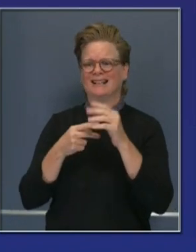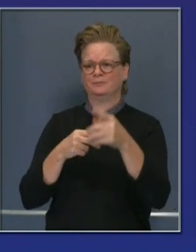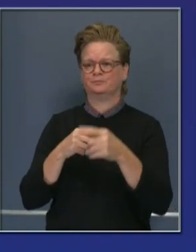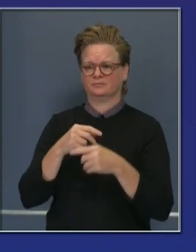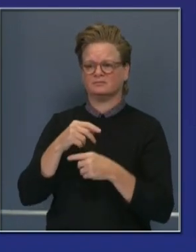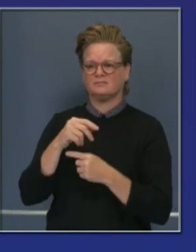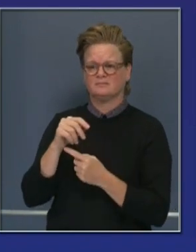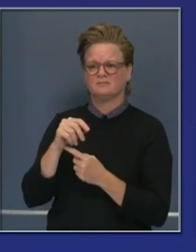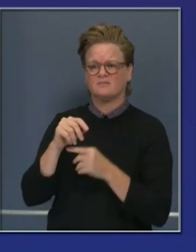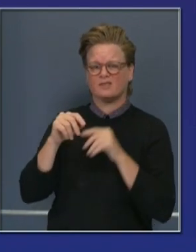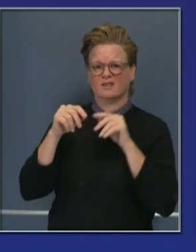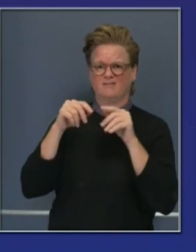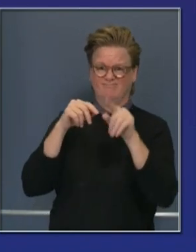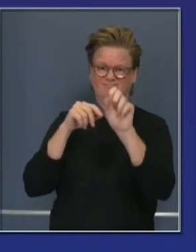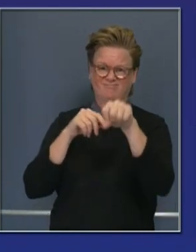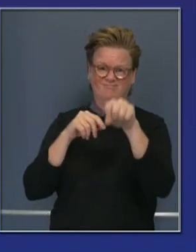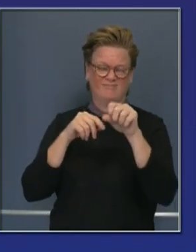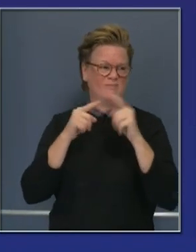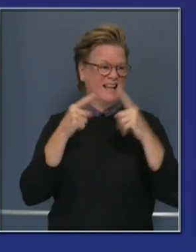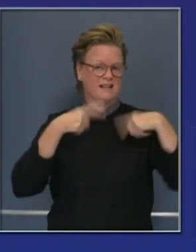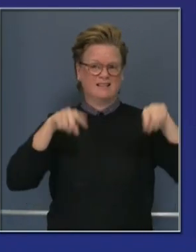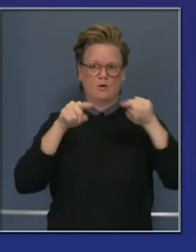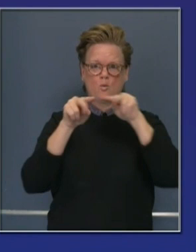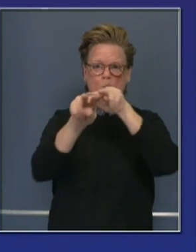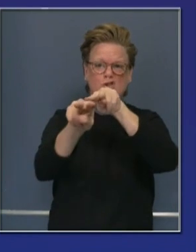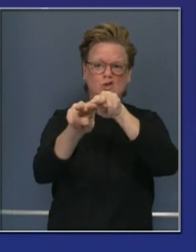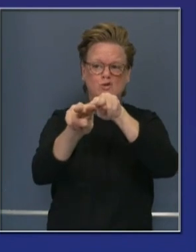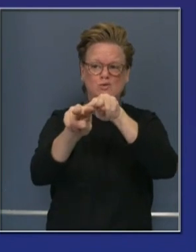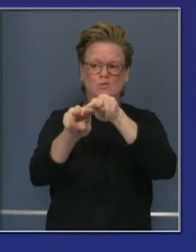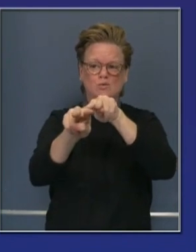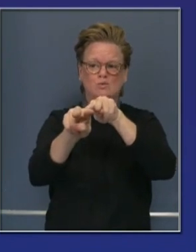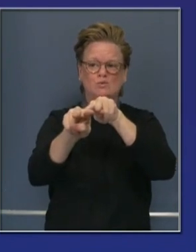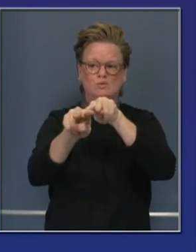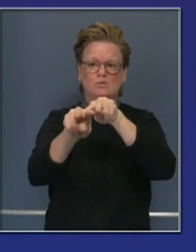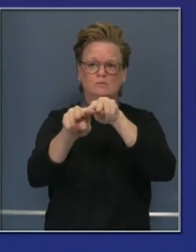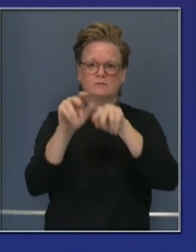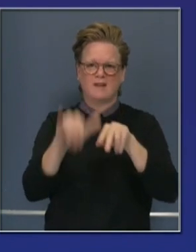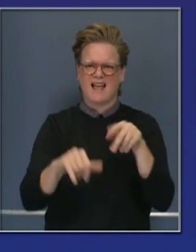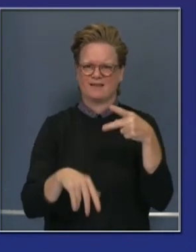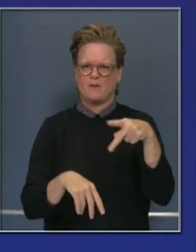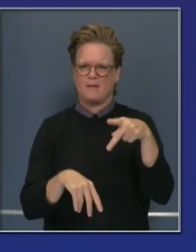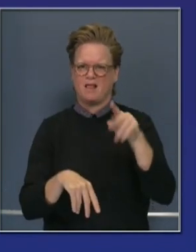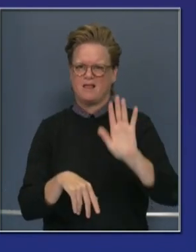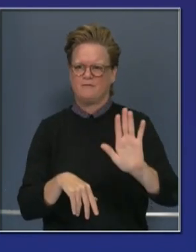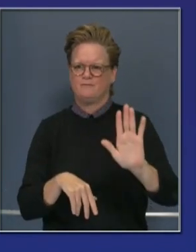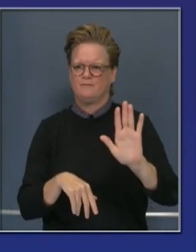IS WHAT IS COMMONLY REFERRED TO IN THE PAST AS THE OLD